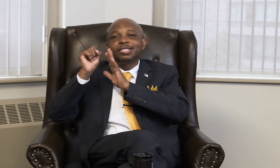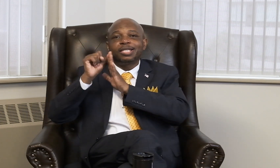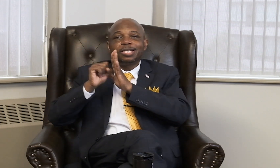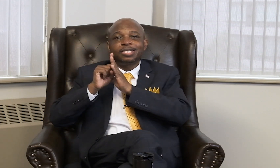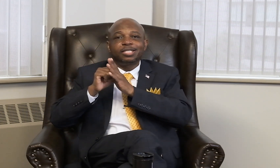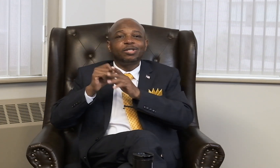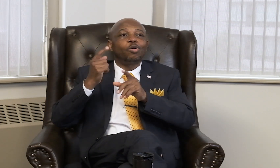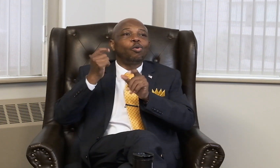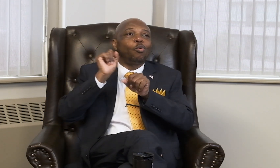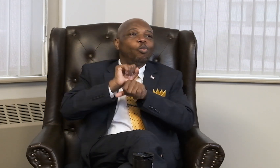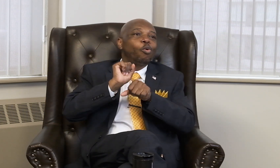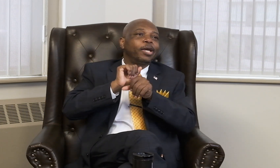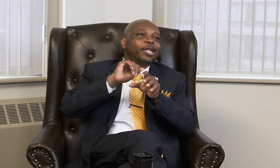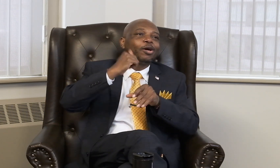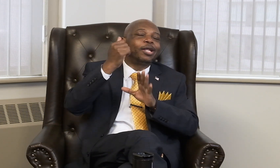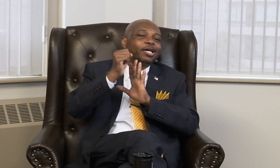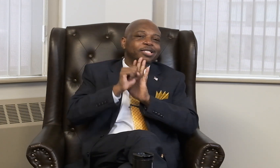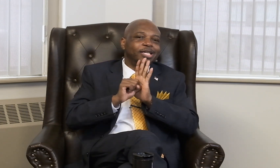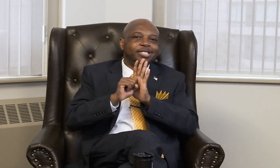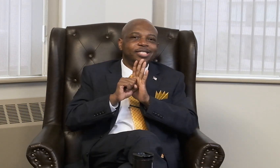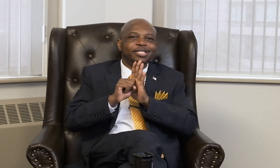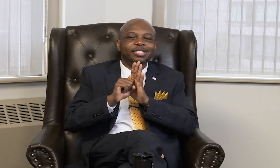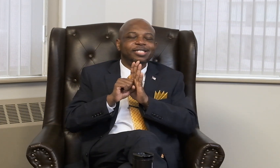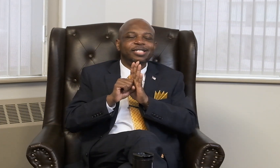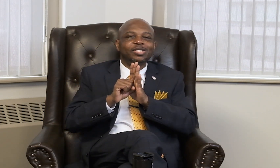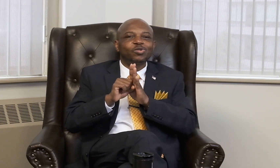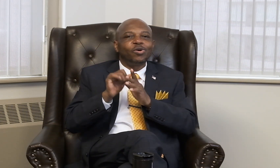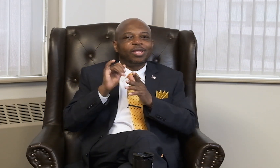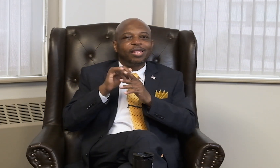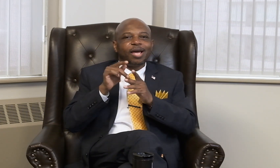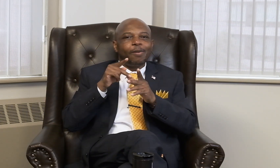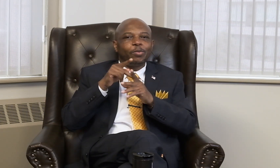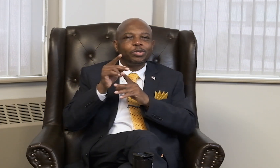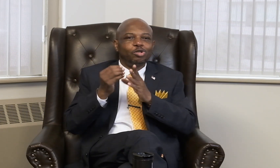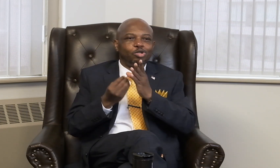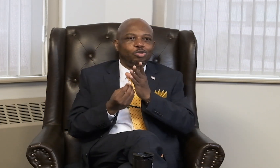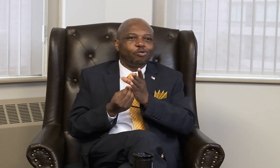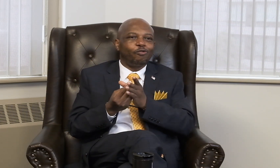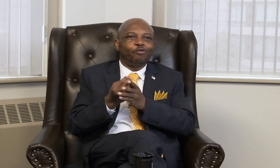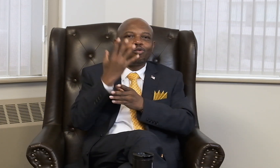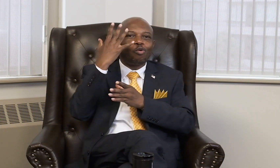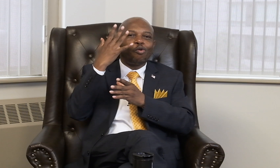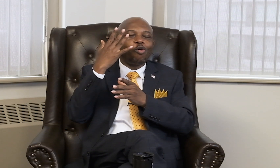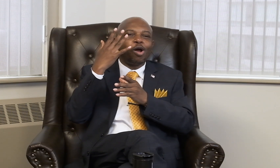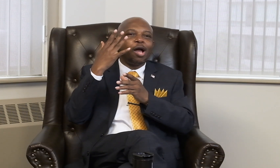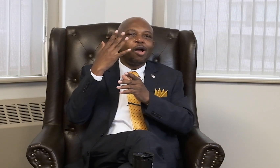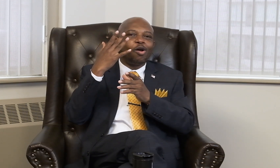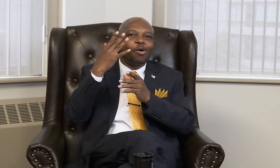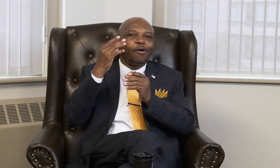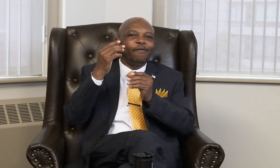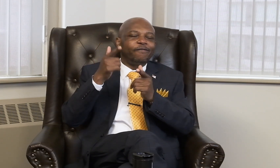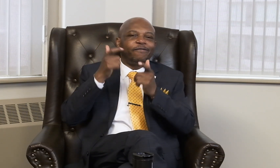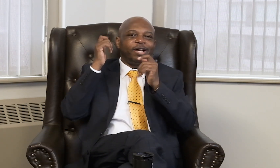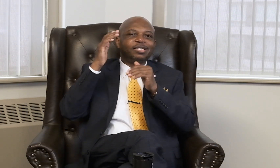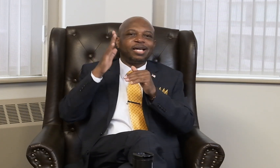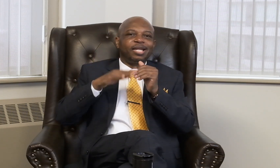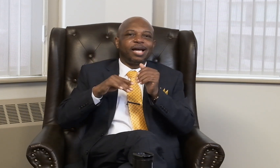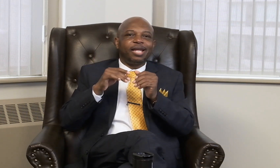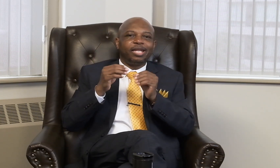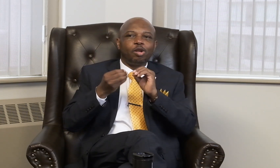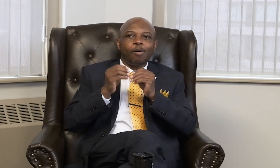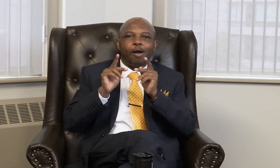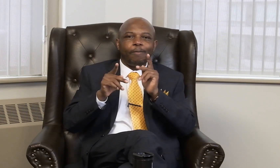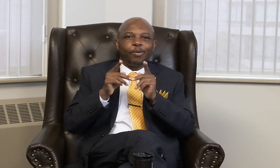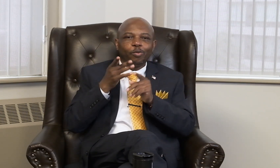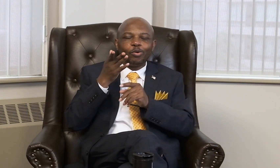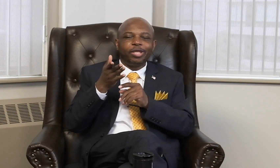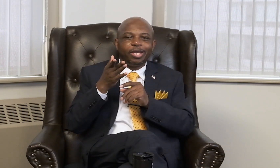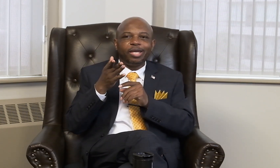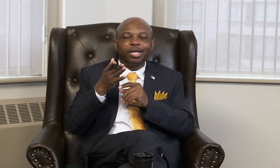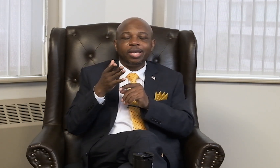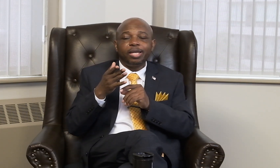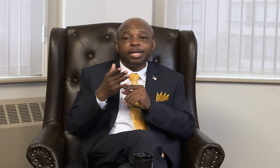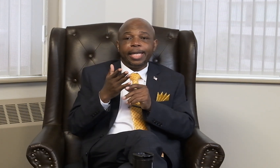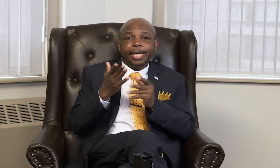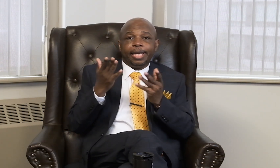work nationwide and not just in their state of residency. And, that is a growing trend.